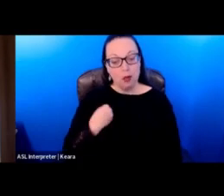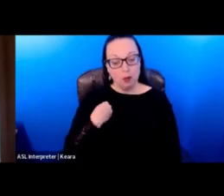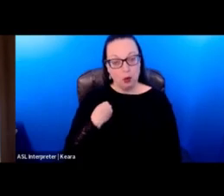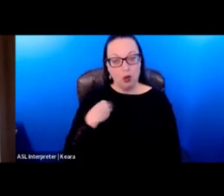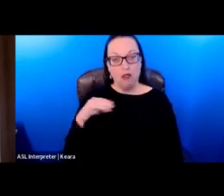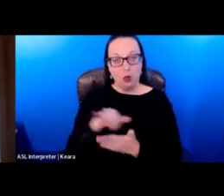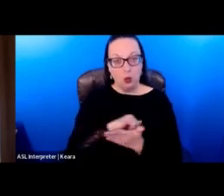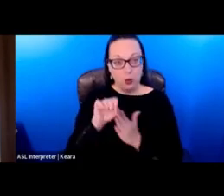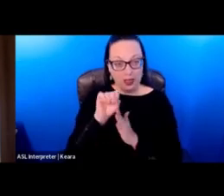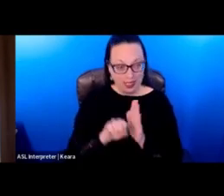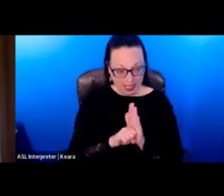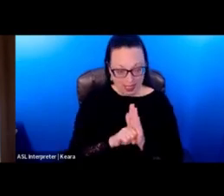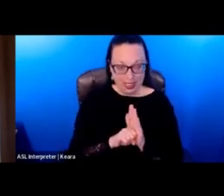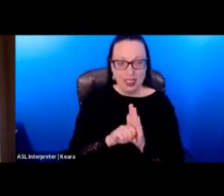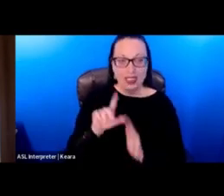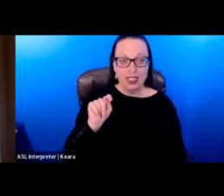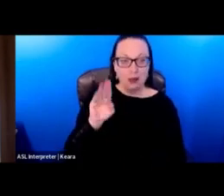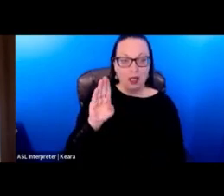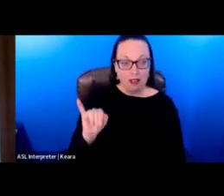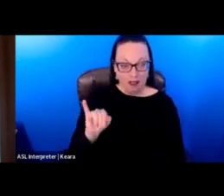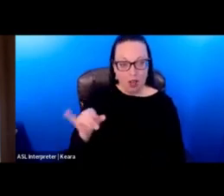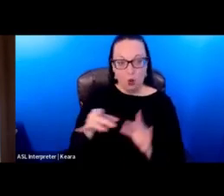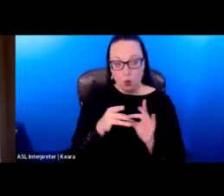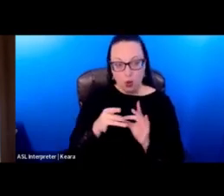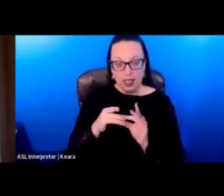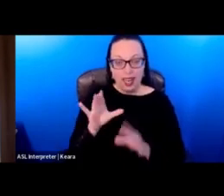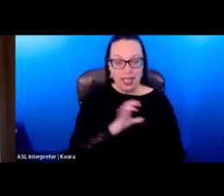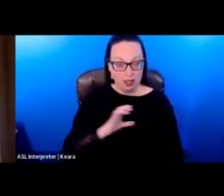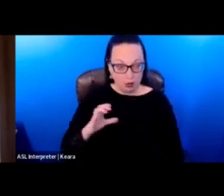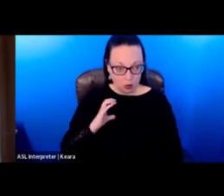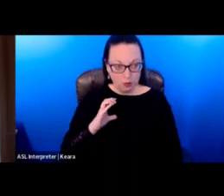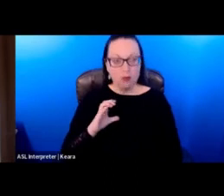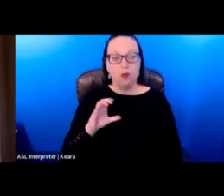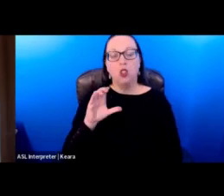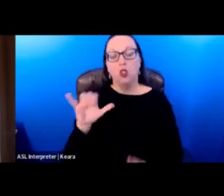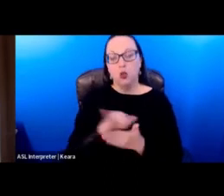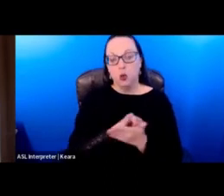Brain Injury Service Coordinating Council as well as a New York State certified Mental Health PEER Specialist.